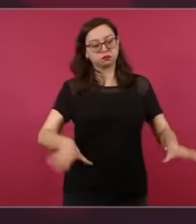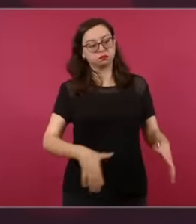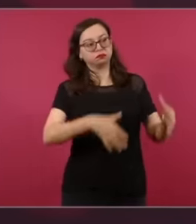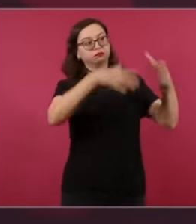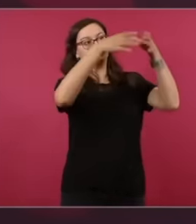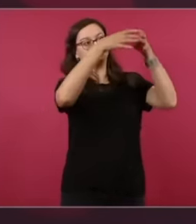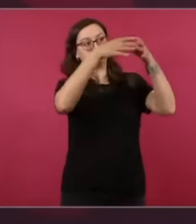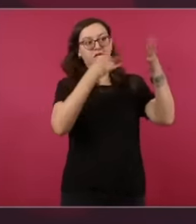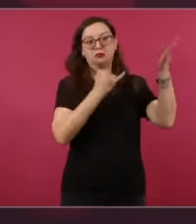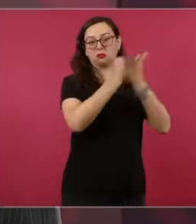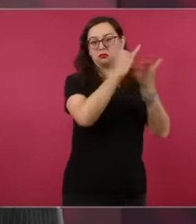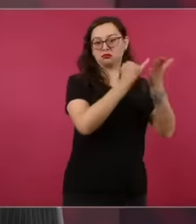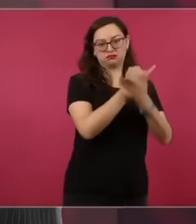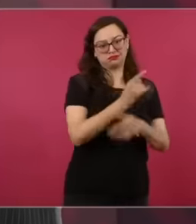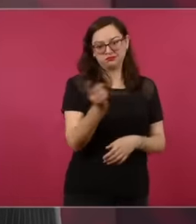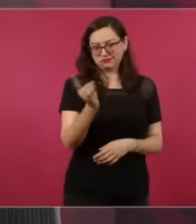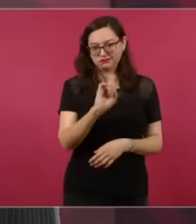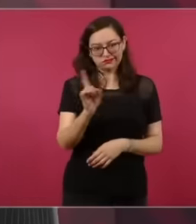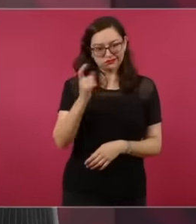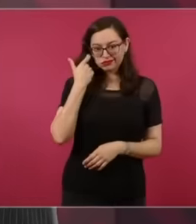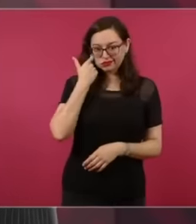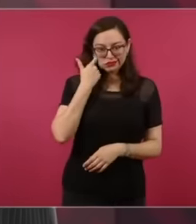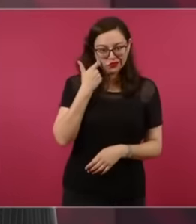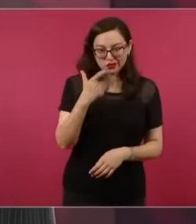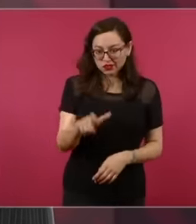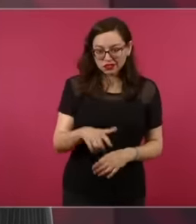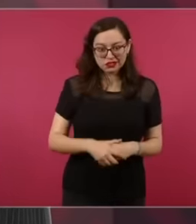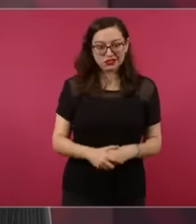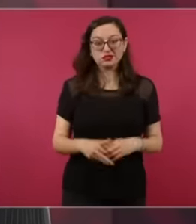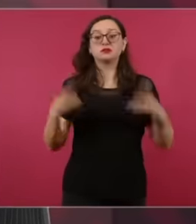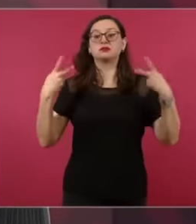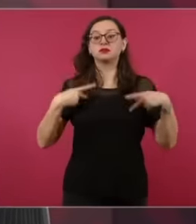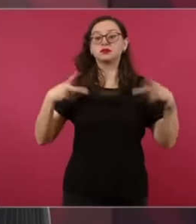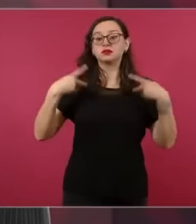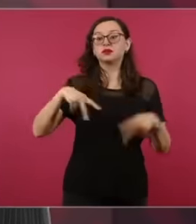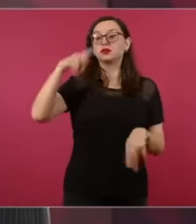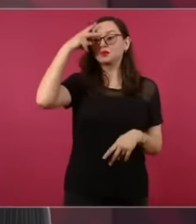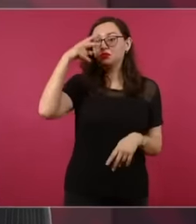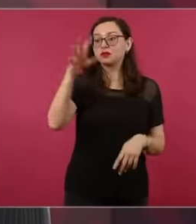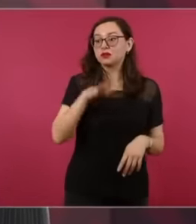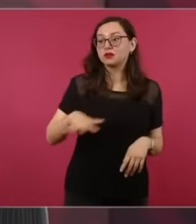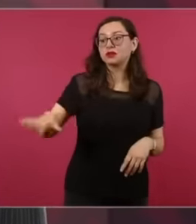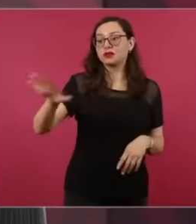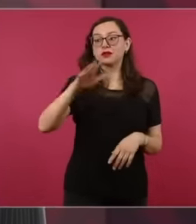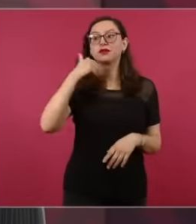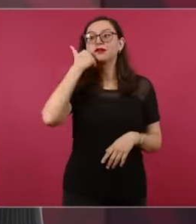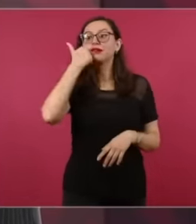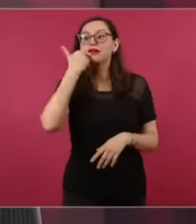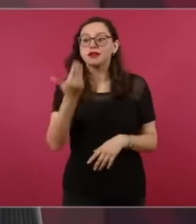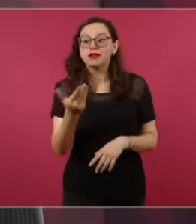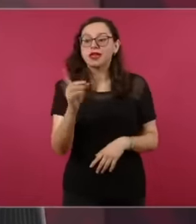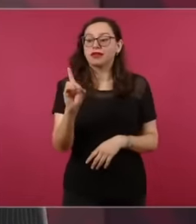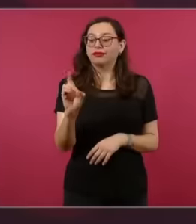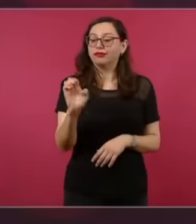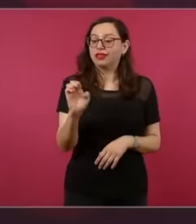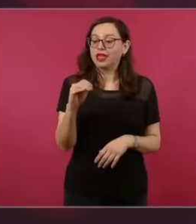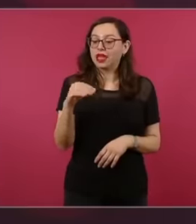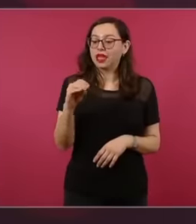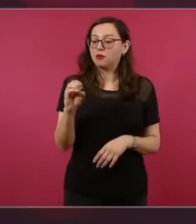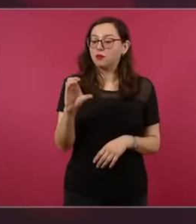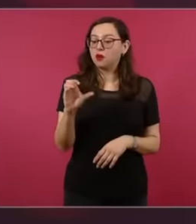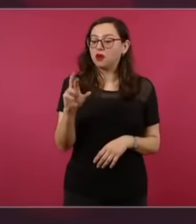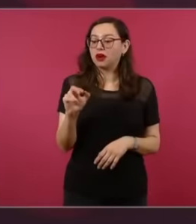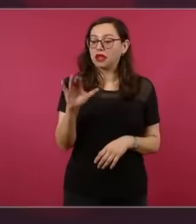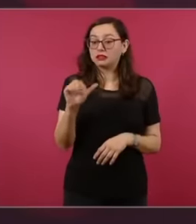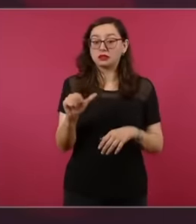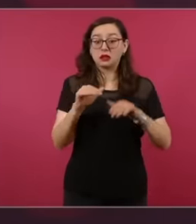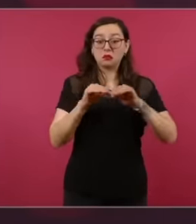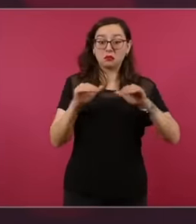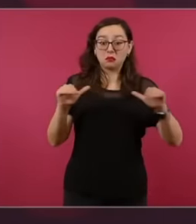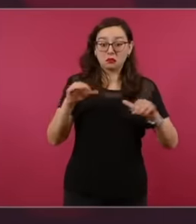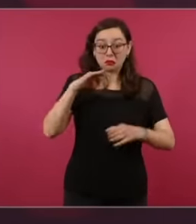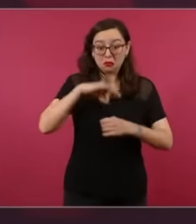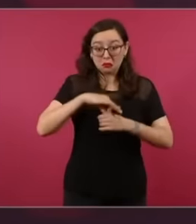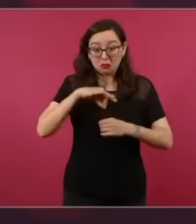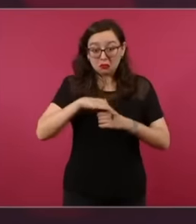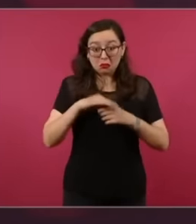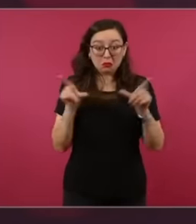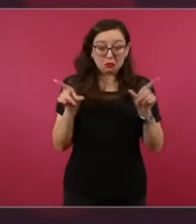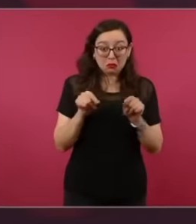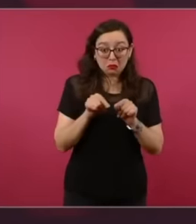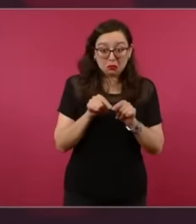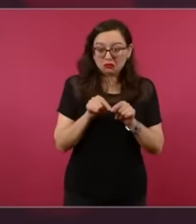copulative. The people of Mexico want participatory democracy, not to remain alone in